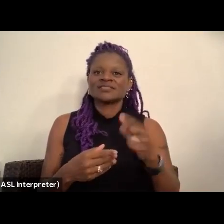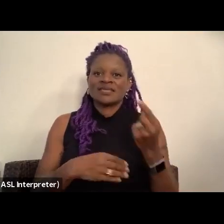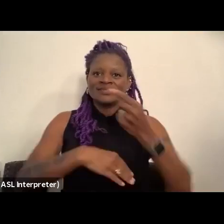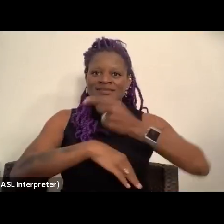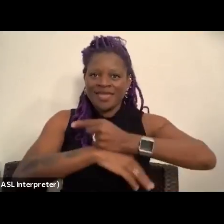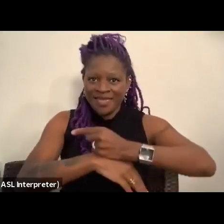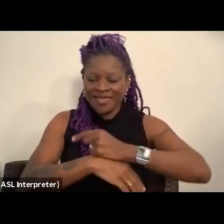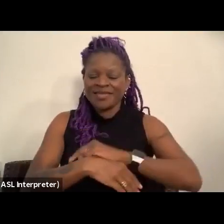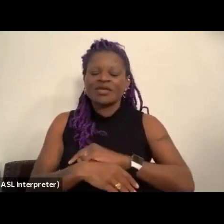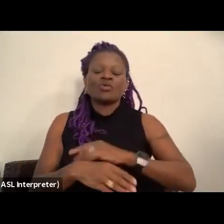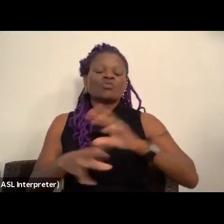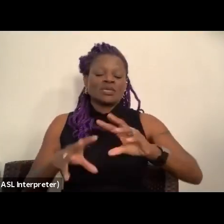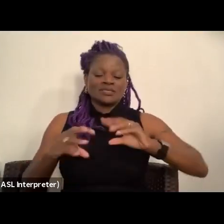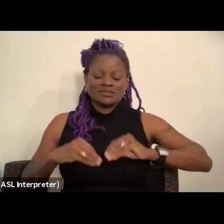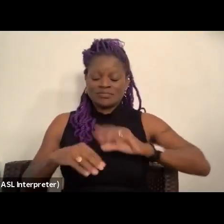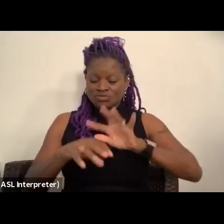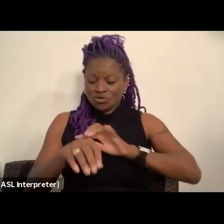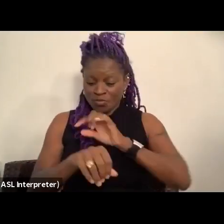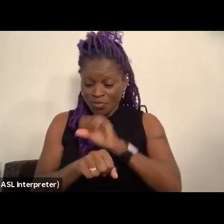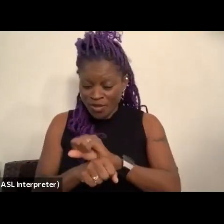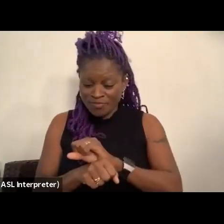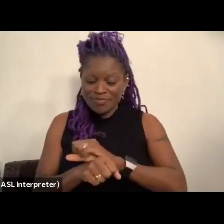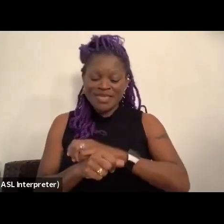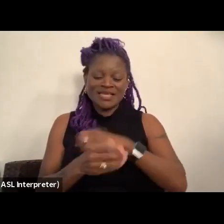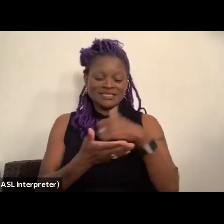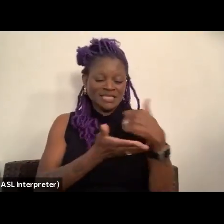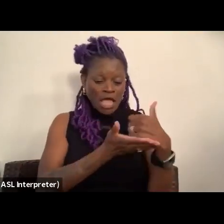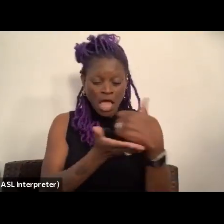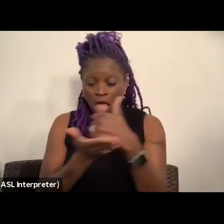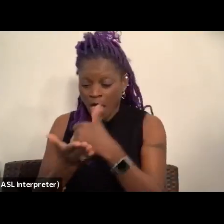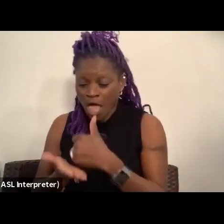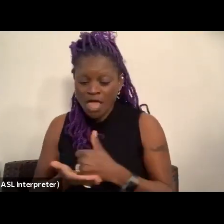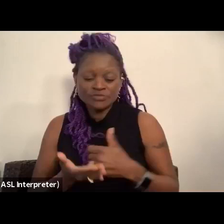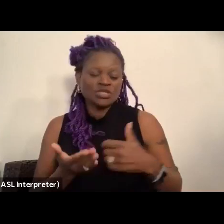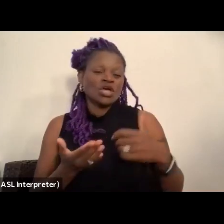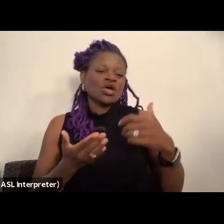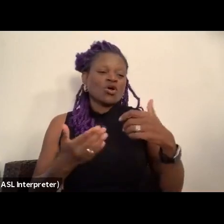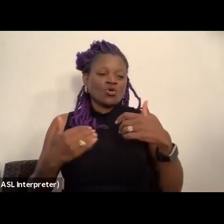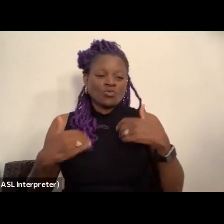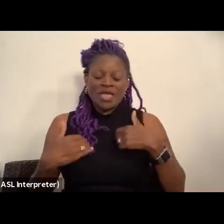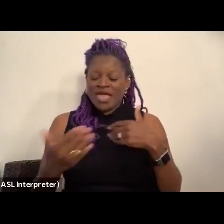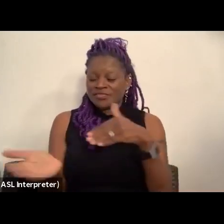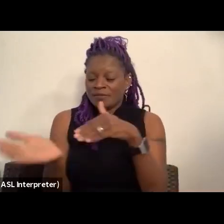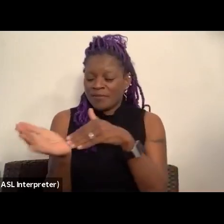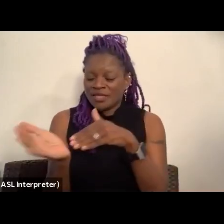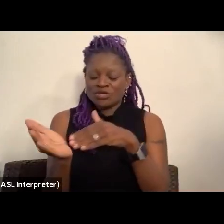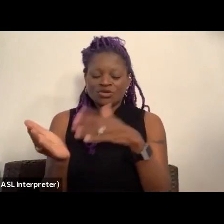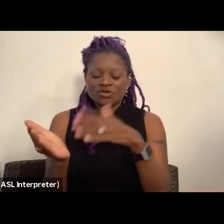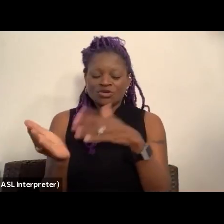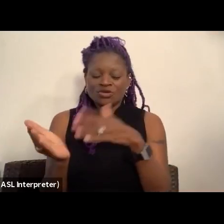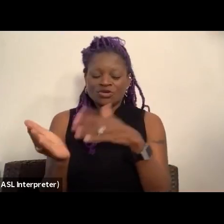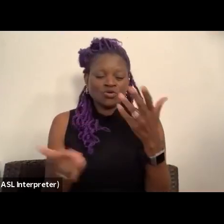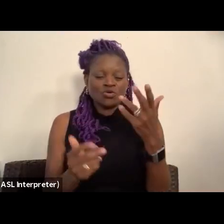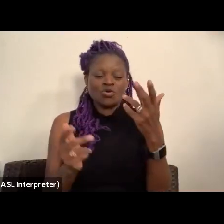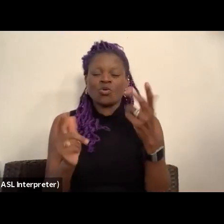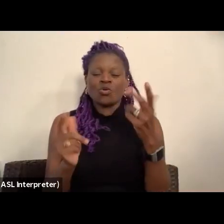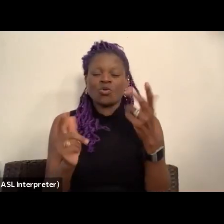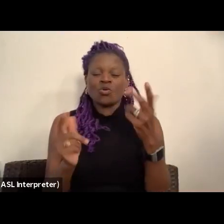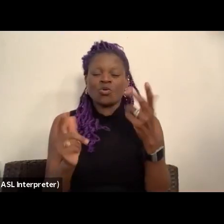others thanks to Santa Rosa Community Health Center and Sonoma County Medical Association vaccinated one hundred additional people and also took